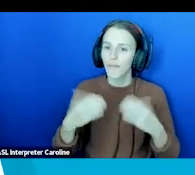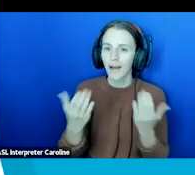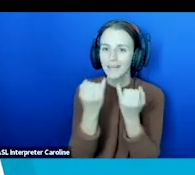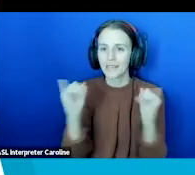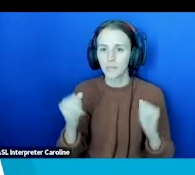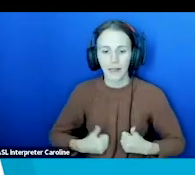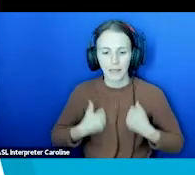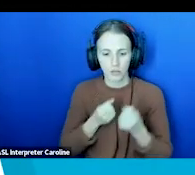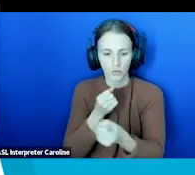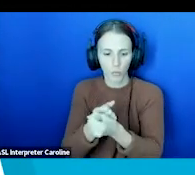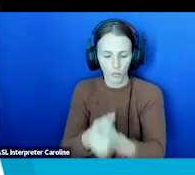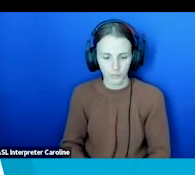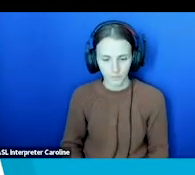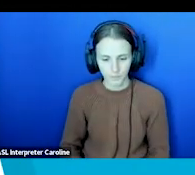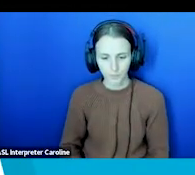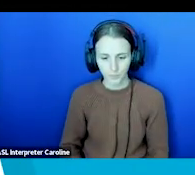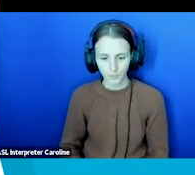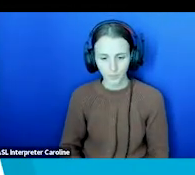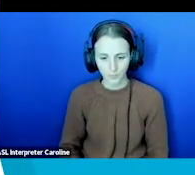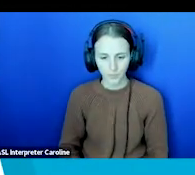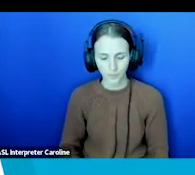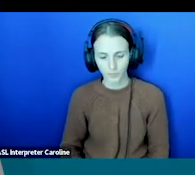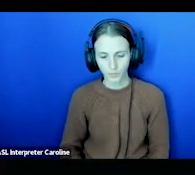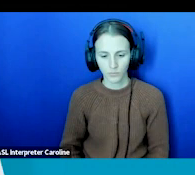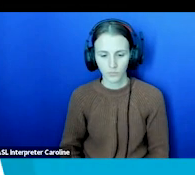IN TECHNOLOGY, PAY FOR